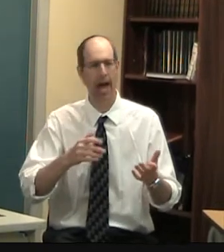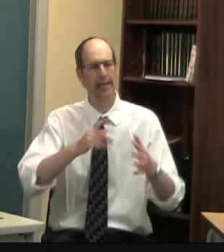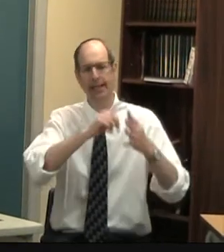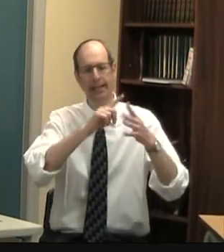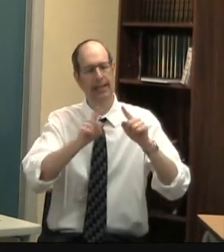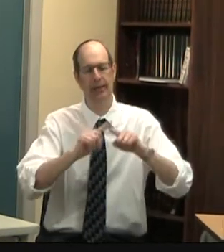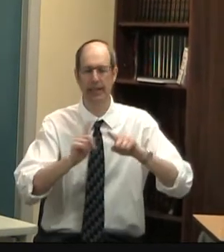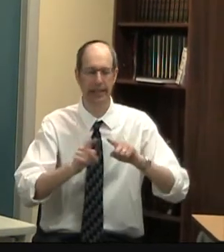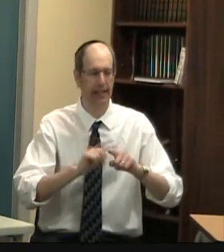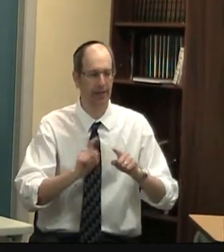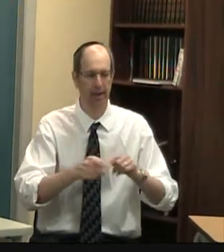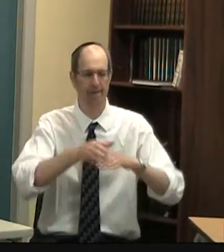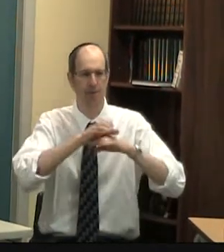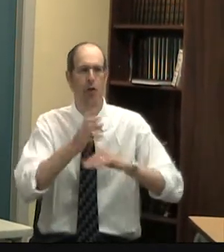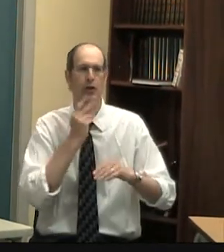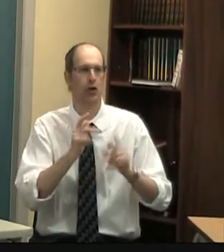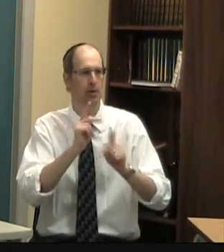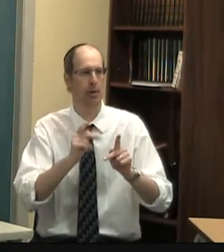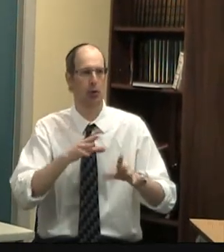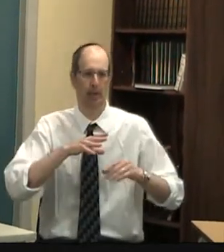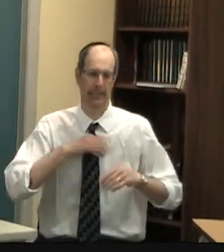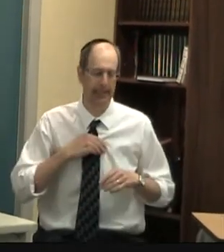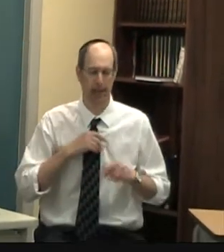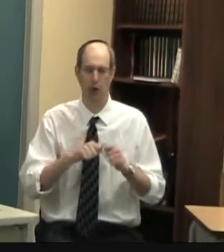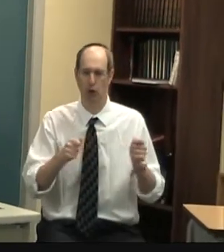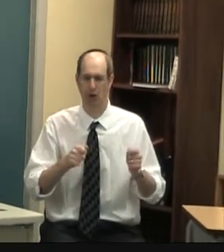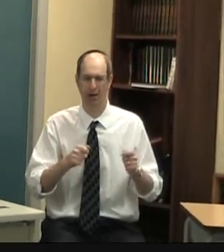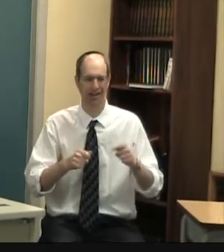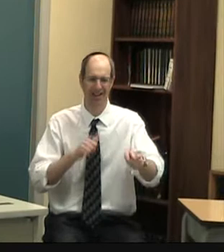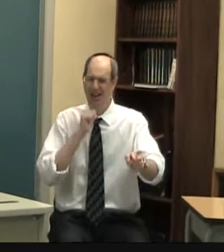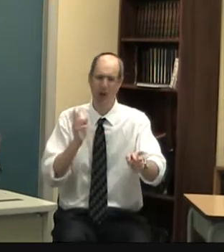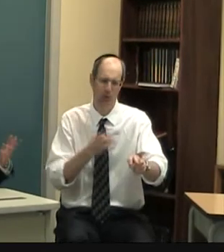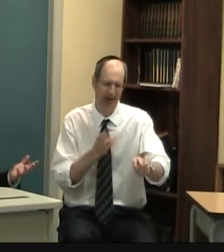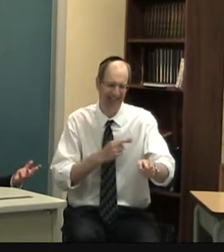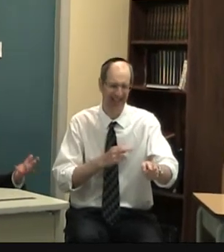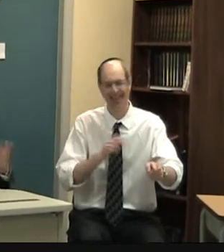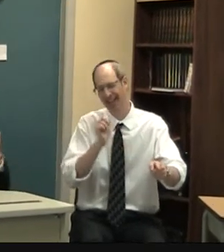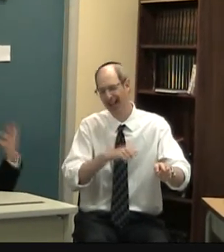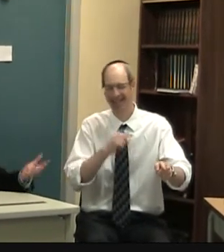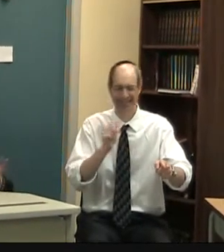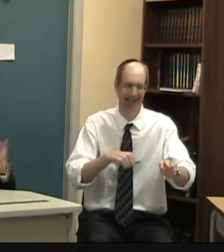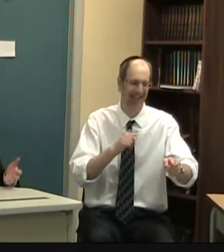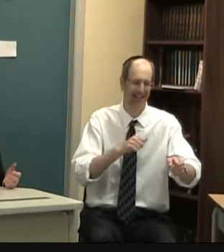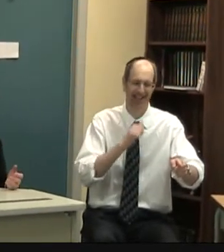that really force them to accept the tyrant they weren't up to it they wouldn't have done they would have said yes but they wouldn't really felt the commitment